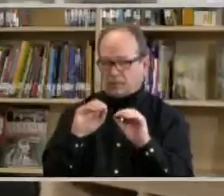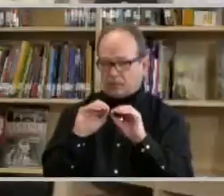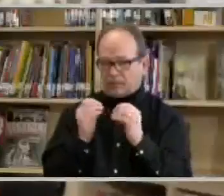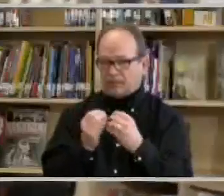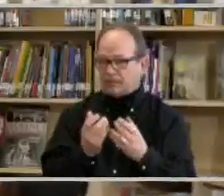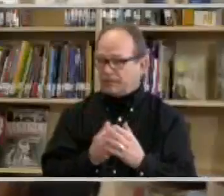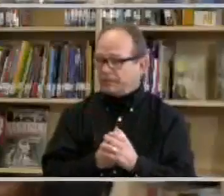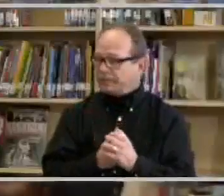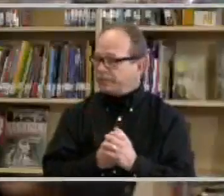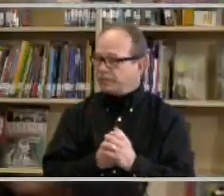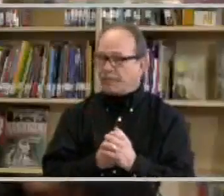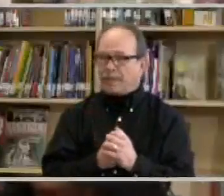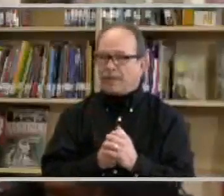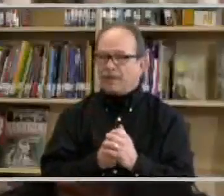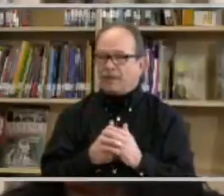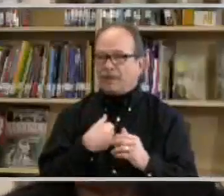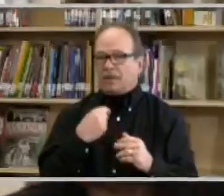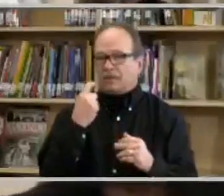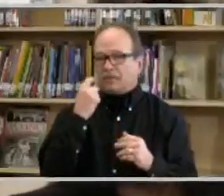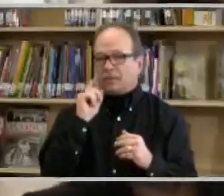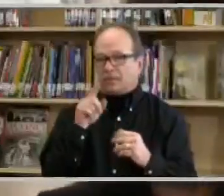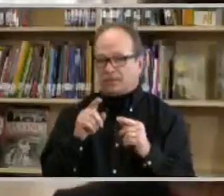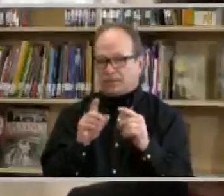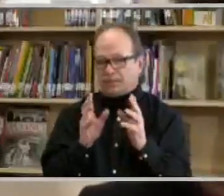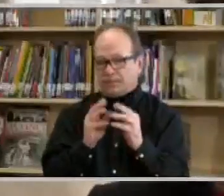CIVIC ASSOCIATION AND RECENTLY I